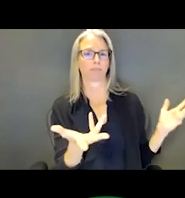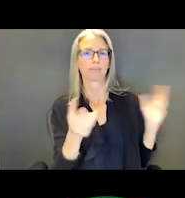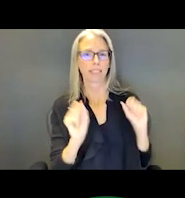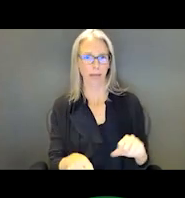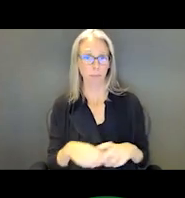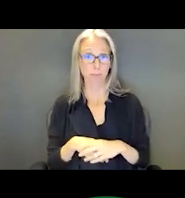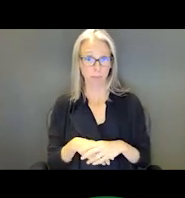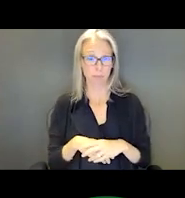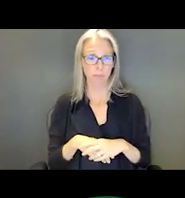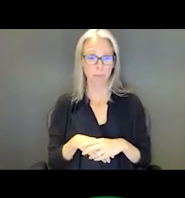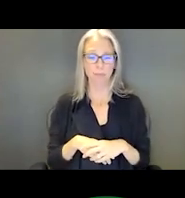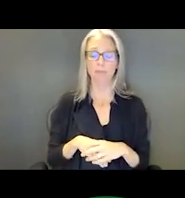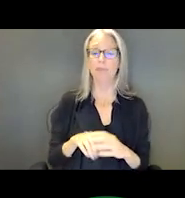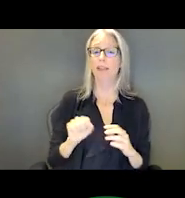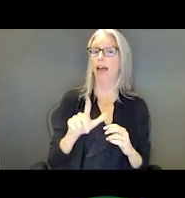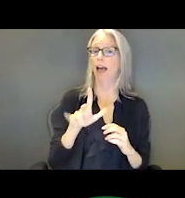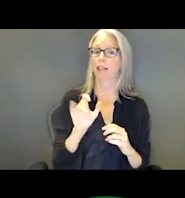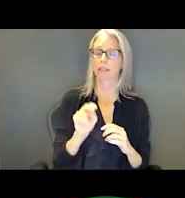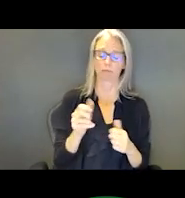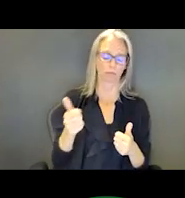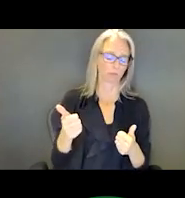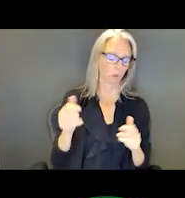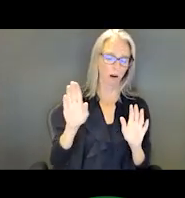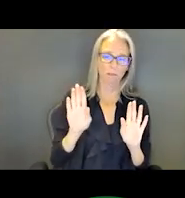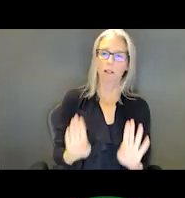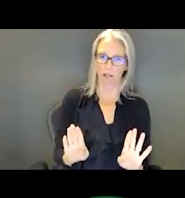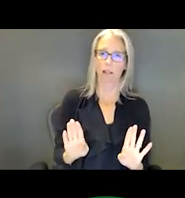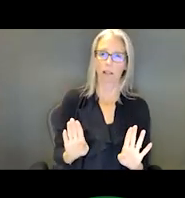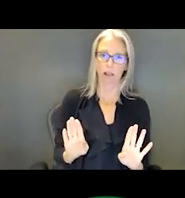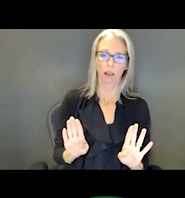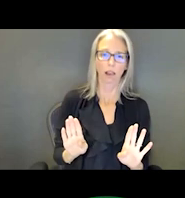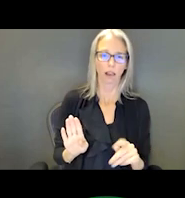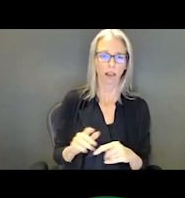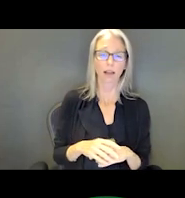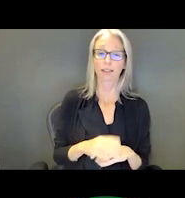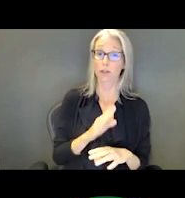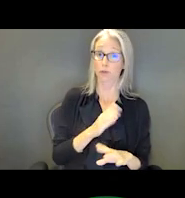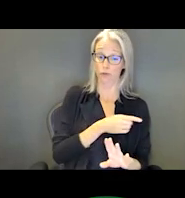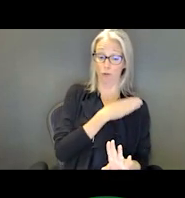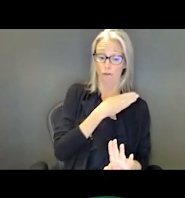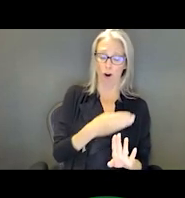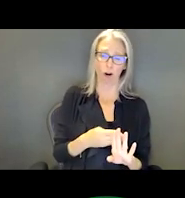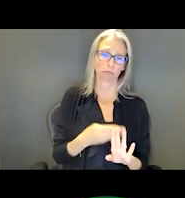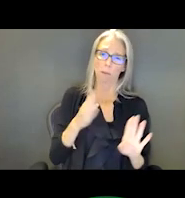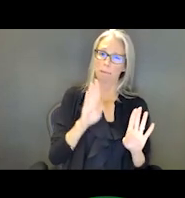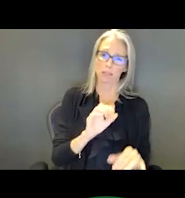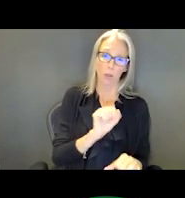to continue doing to help promote that in parks. Michaela. Right.